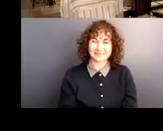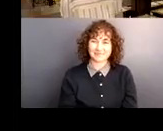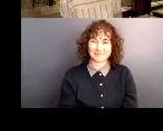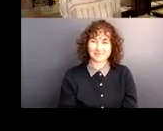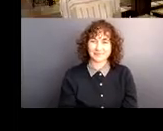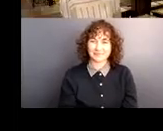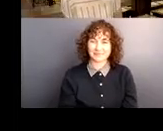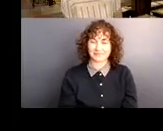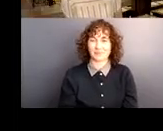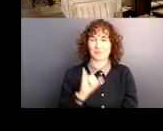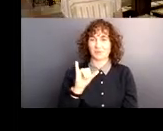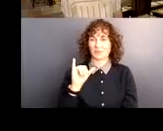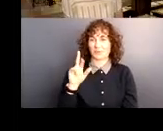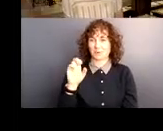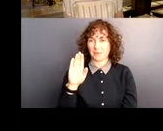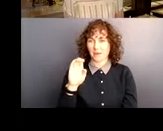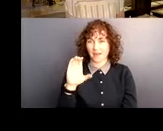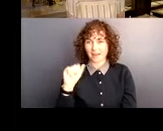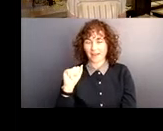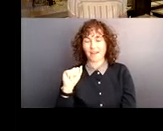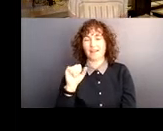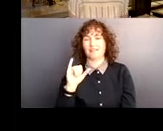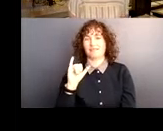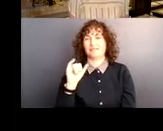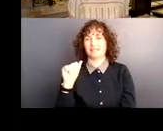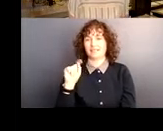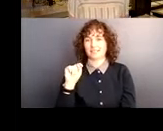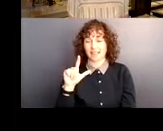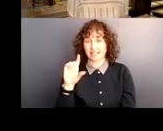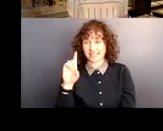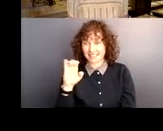Rebecca Becca ATL, Debbie Gibson, Yes.